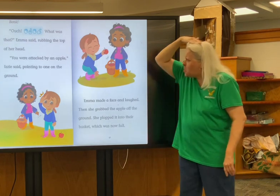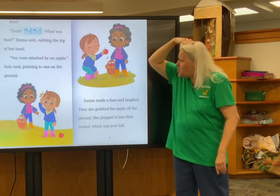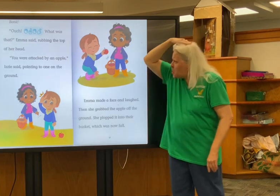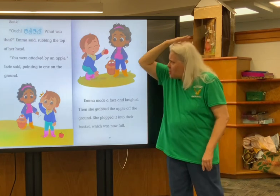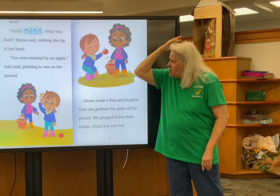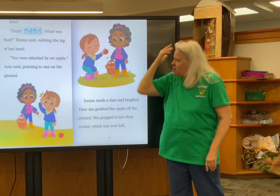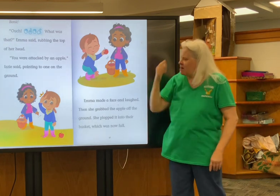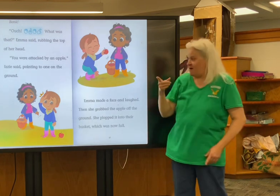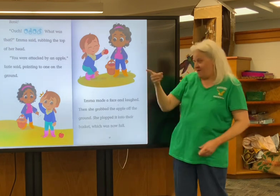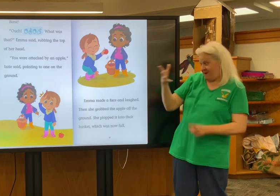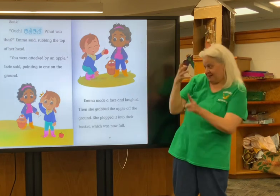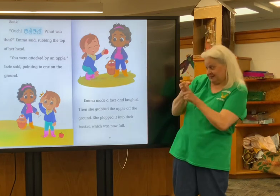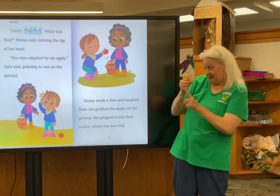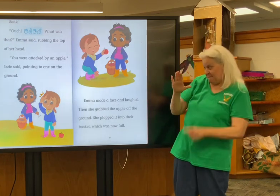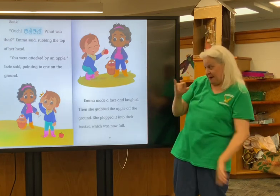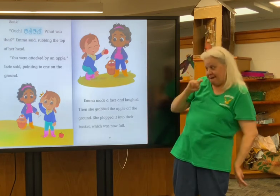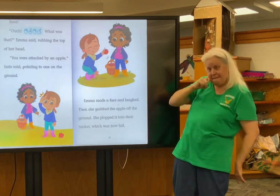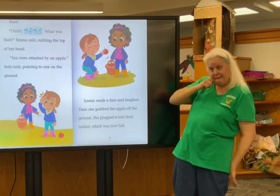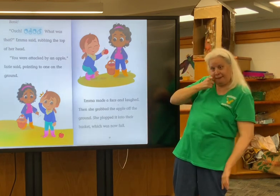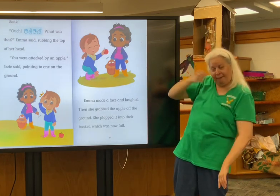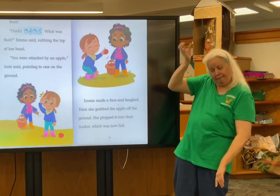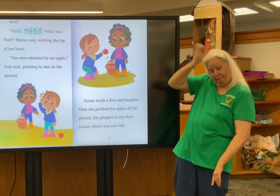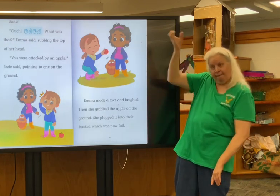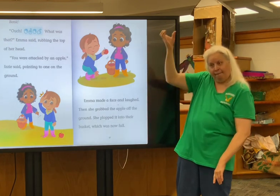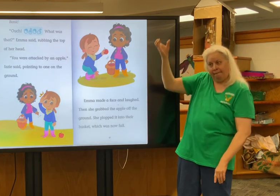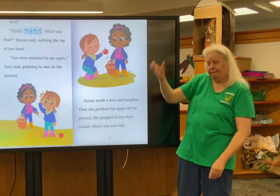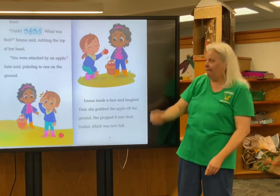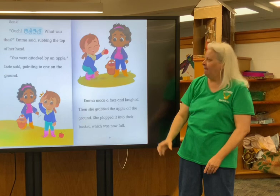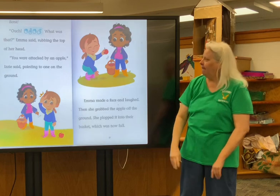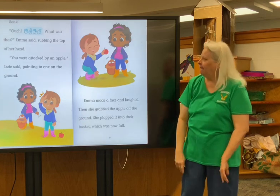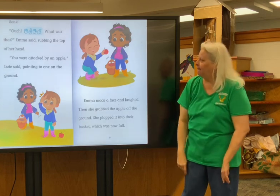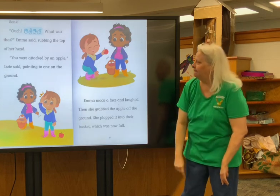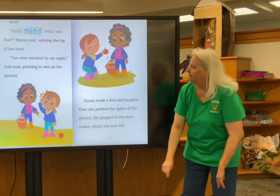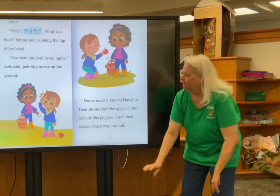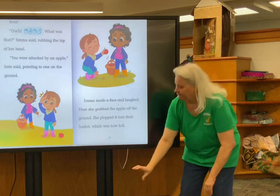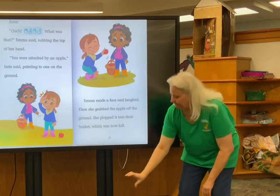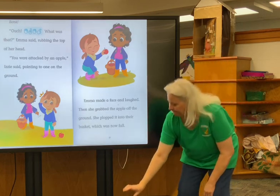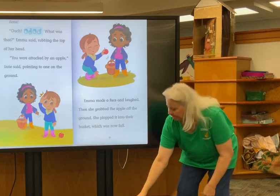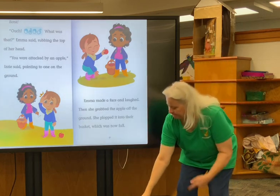What was that?" Emma said, rubbing the top of her head.